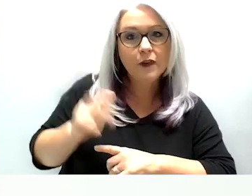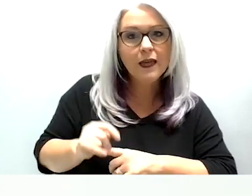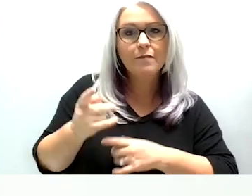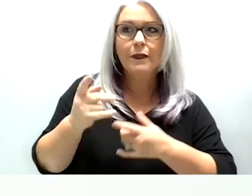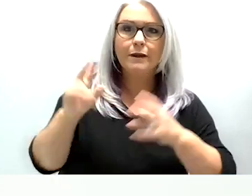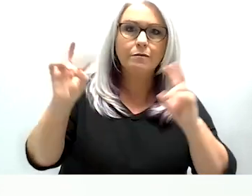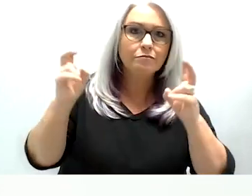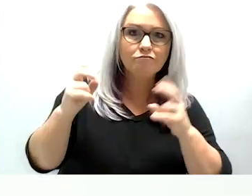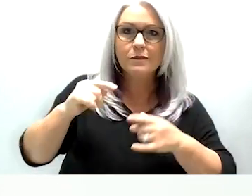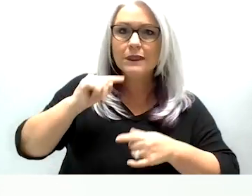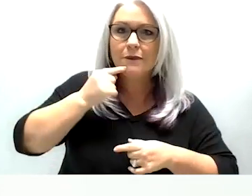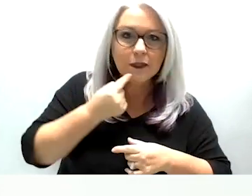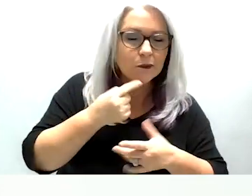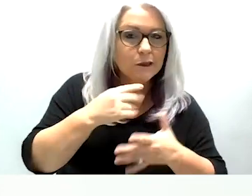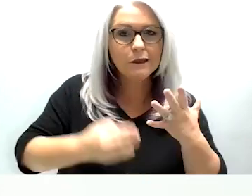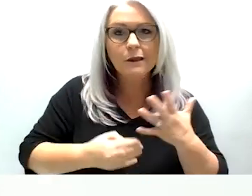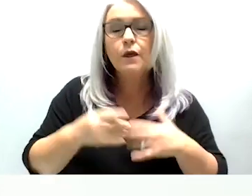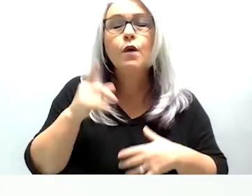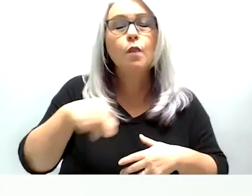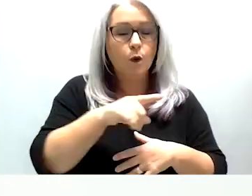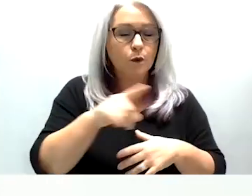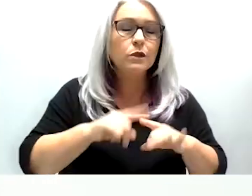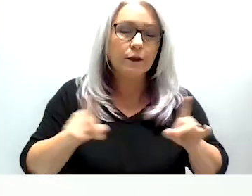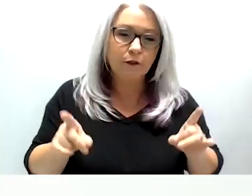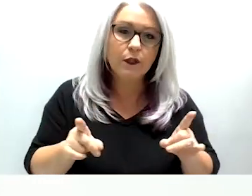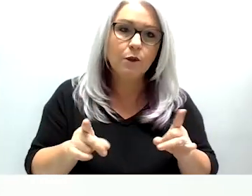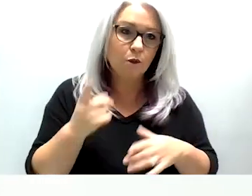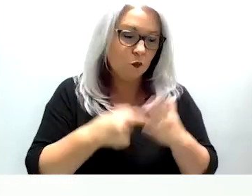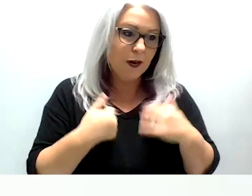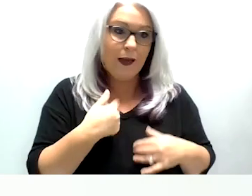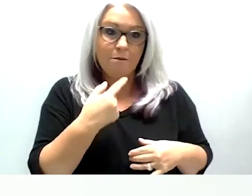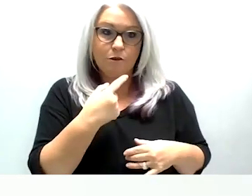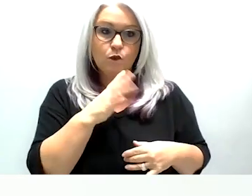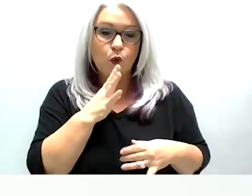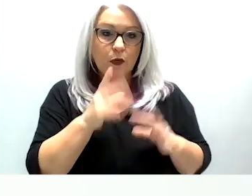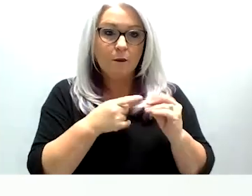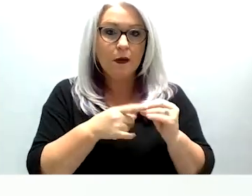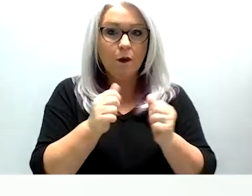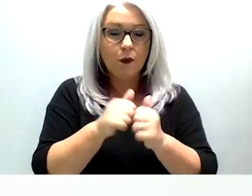Those things are different than what I'm talking about with the Americans with Disabilities Act.